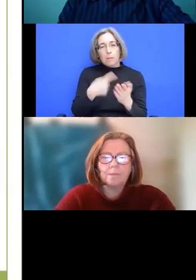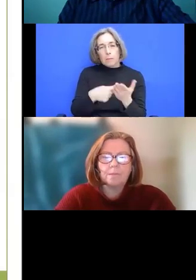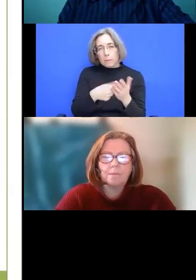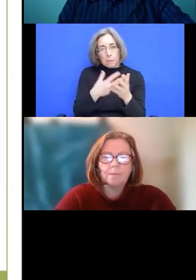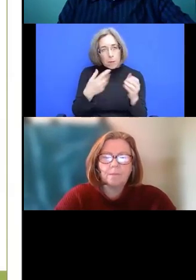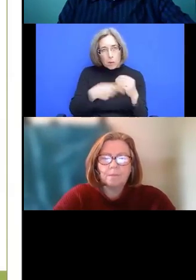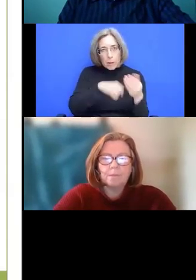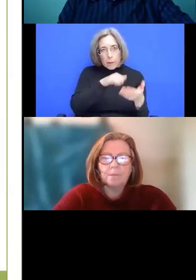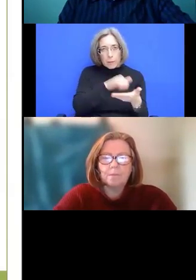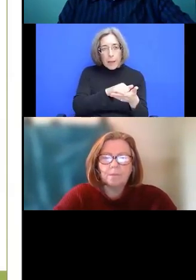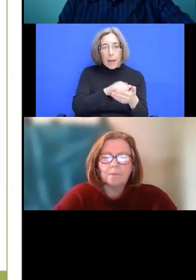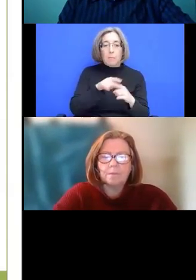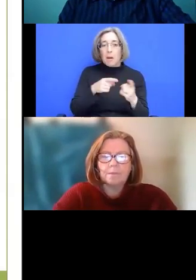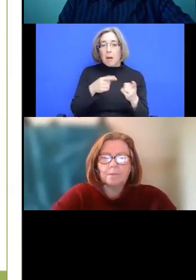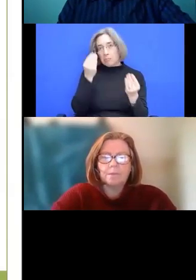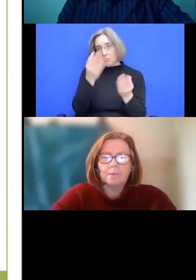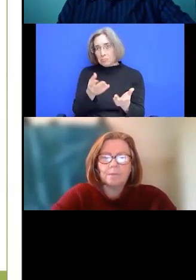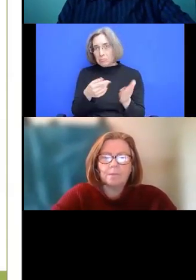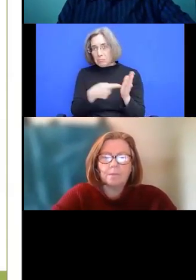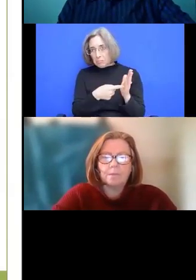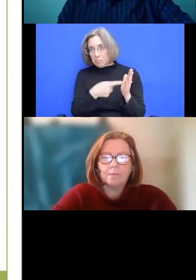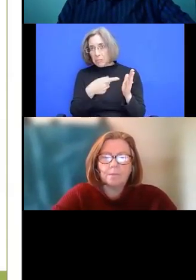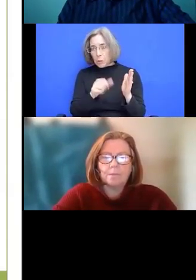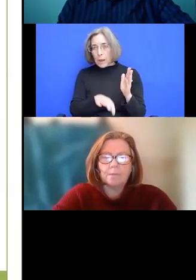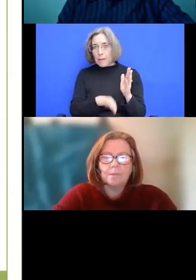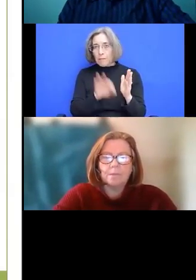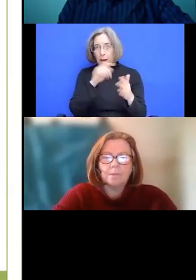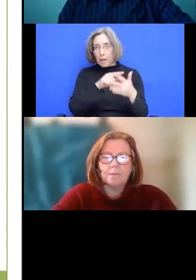that you can check those type of aspects of your account.